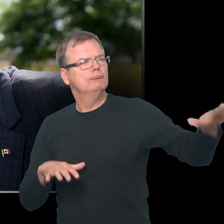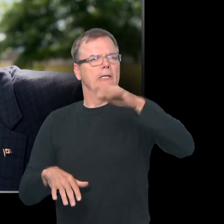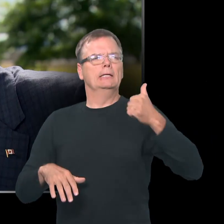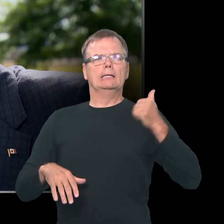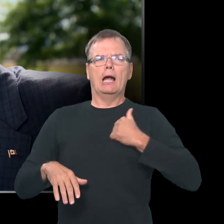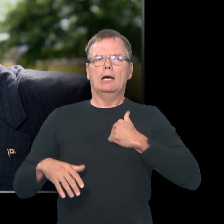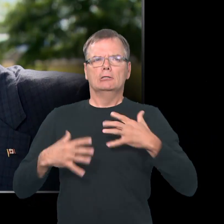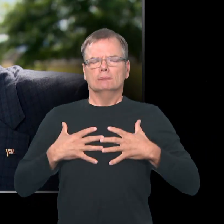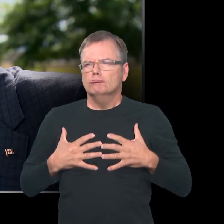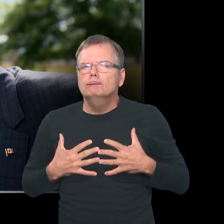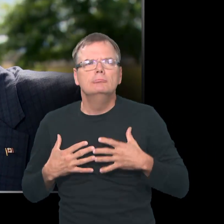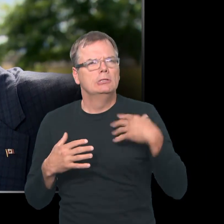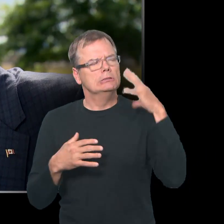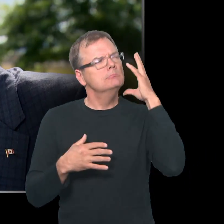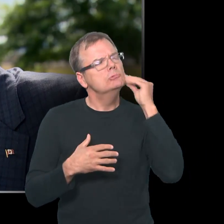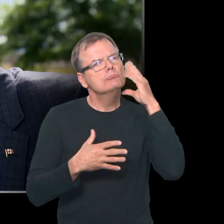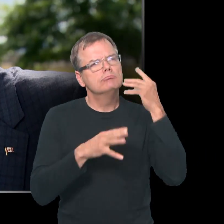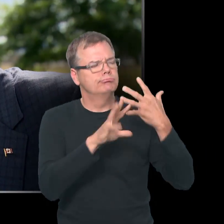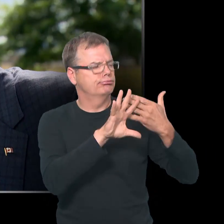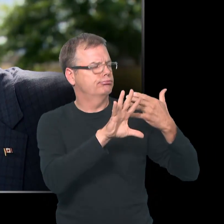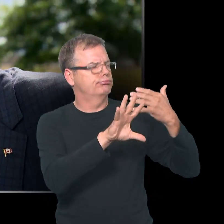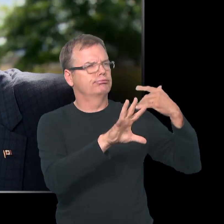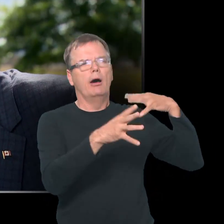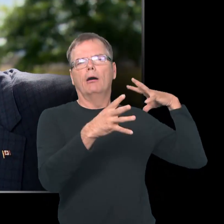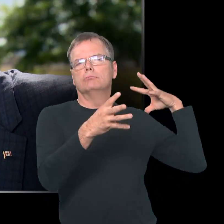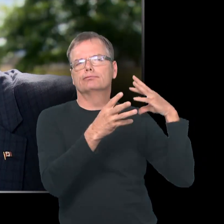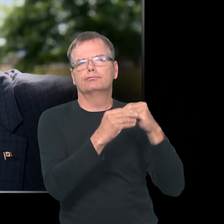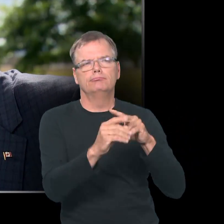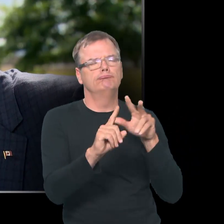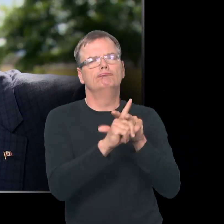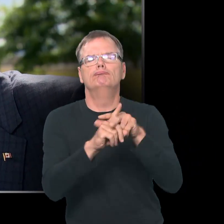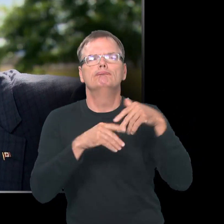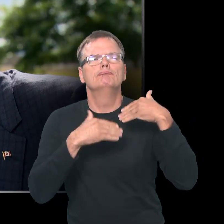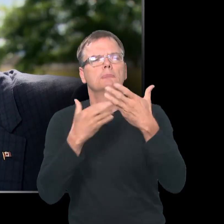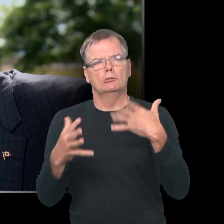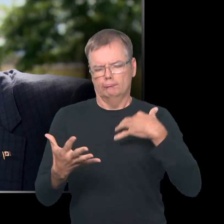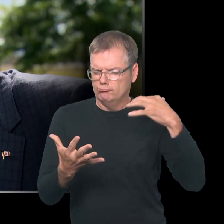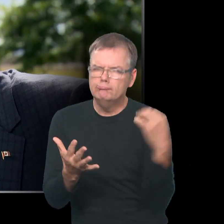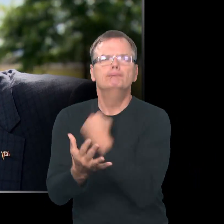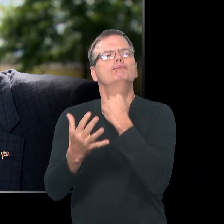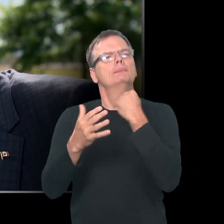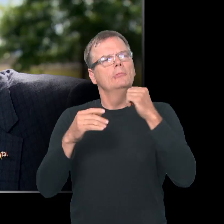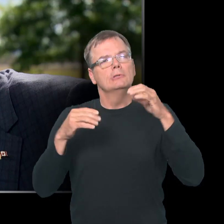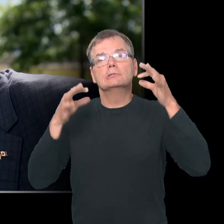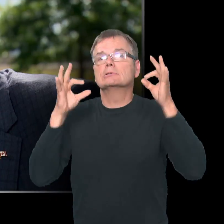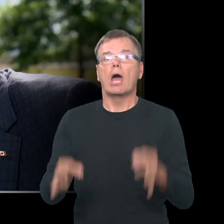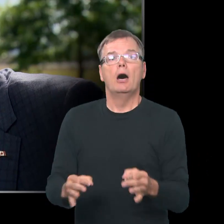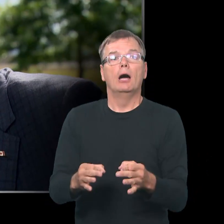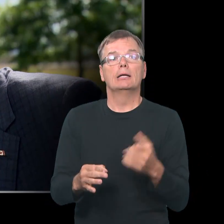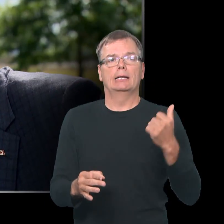It's been -- I'll never have an experience like it again. But it's the people's decision,